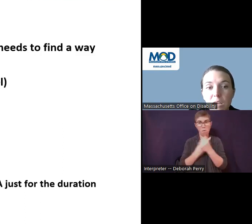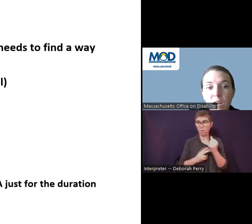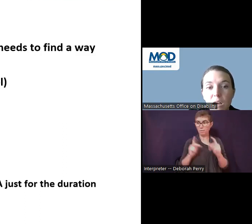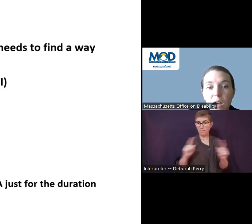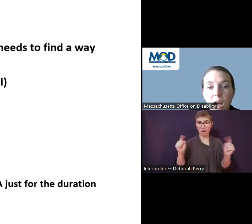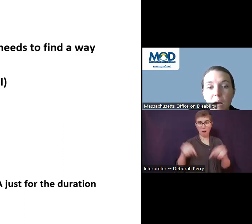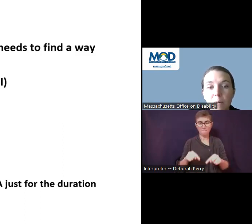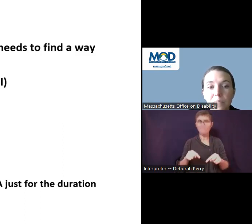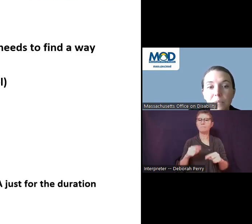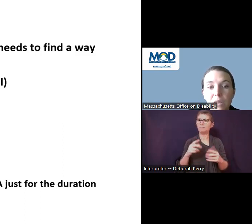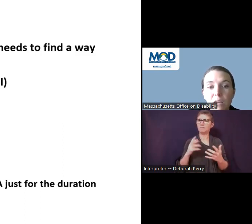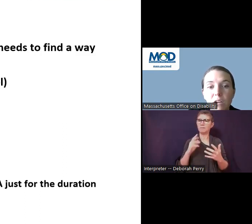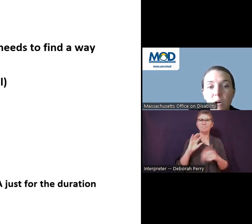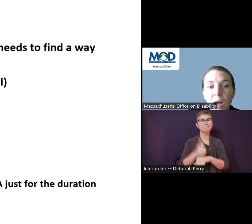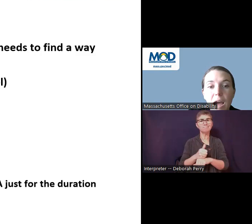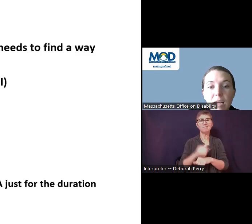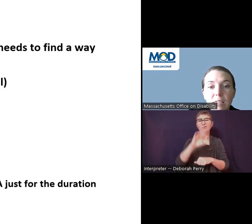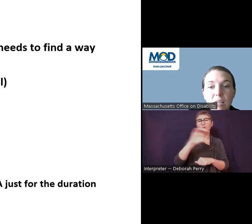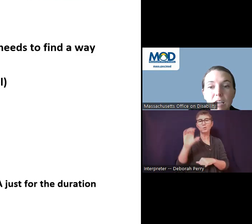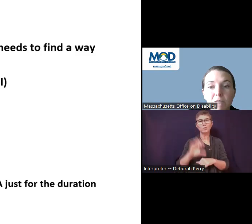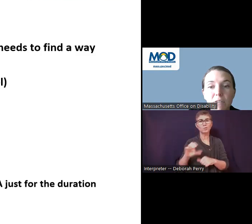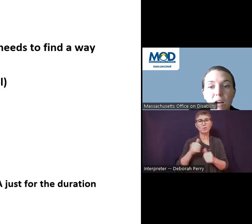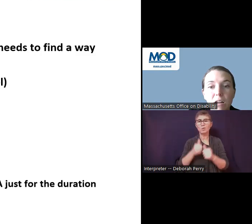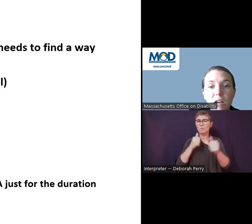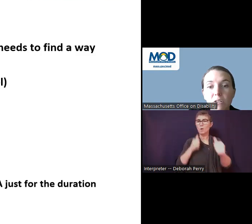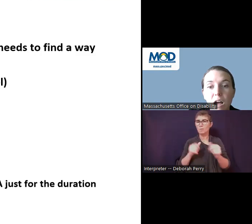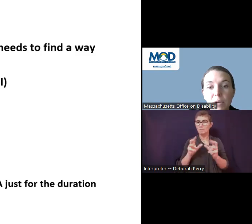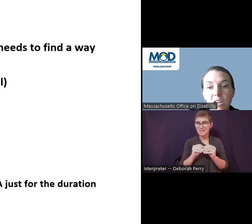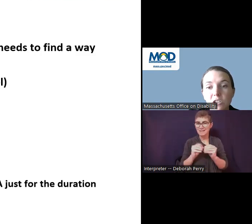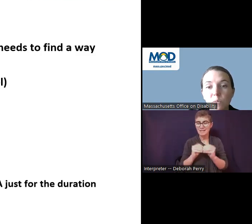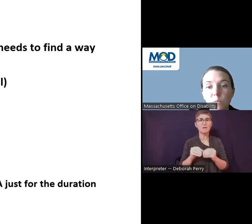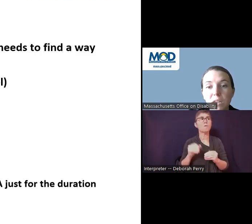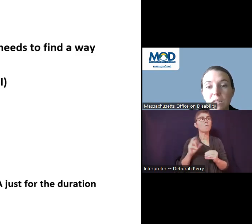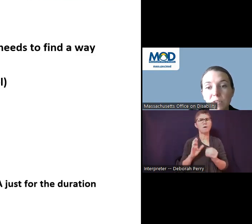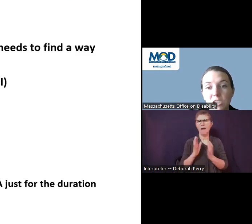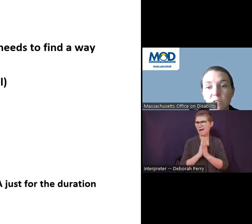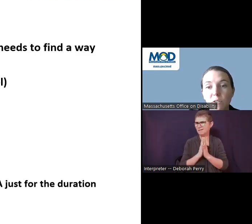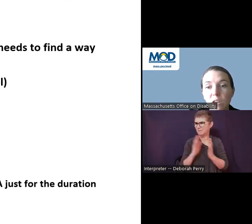person can attend remotely you know ask if another accommodation would be sufficient for